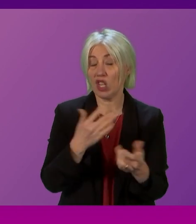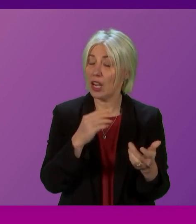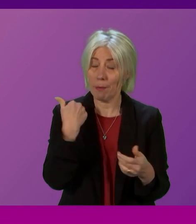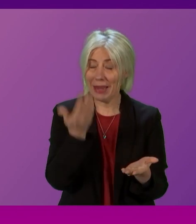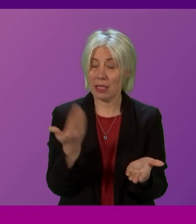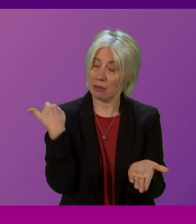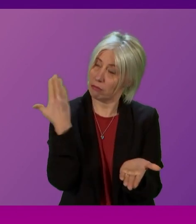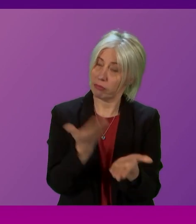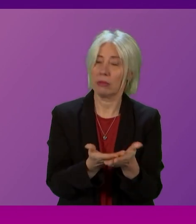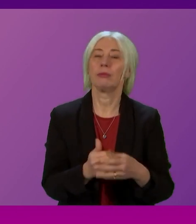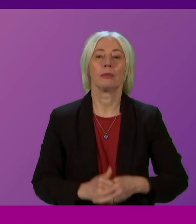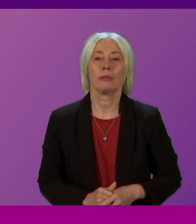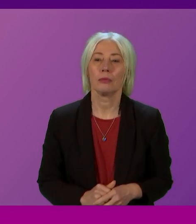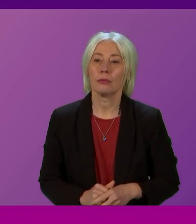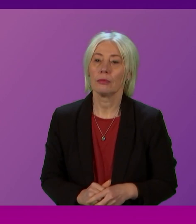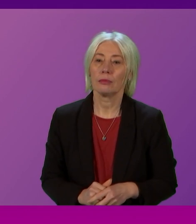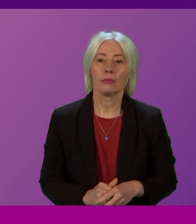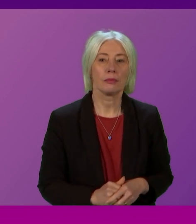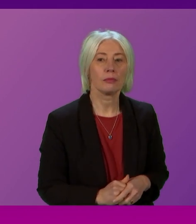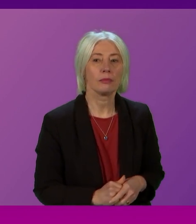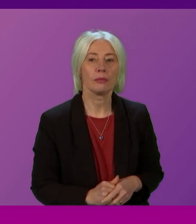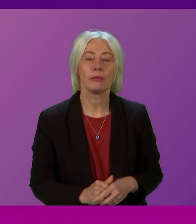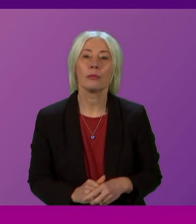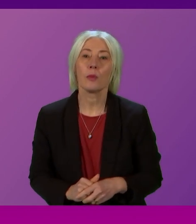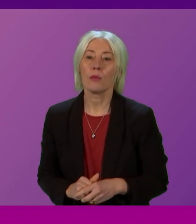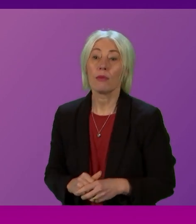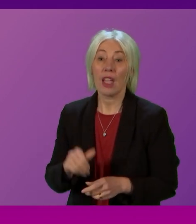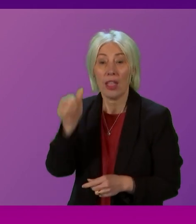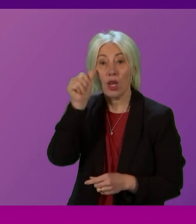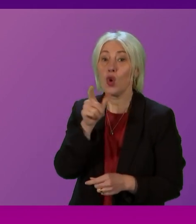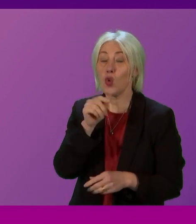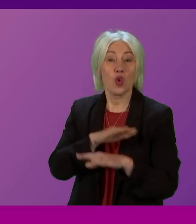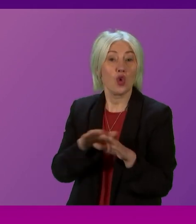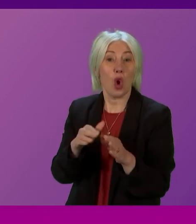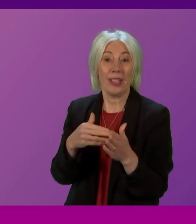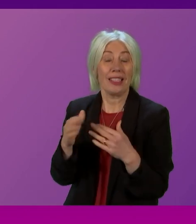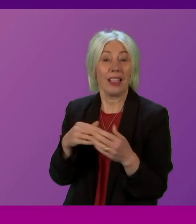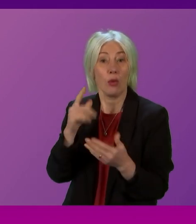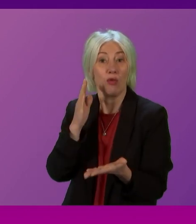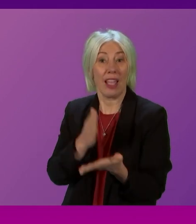It is clear from that answer who is not dealing with reality, and it is Nicola Sturgeon and her Scottish National Party Government.